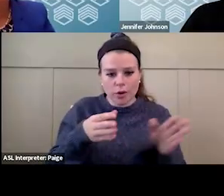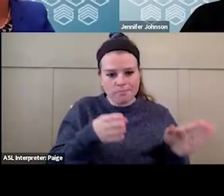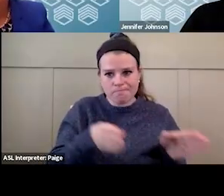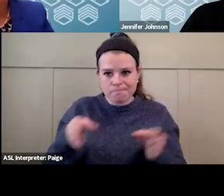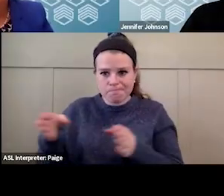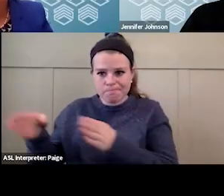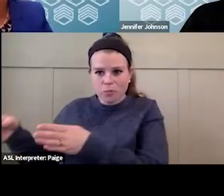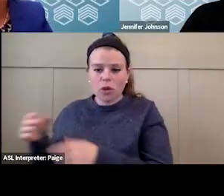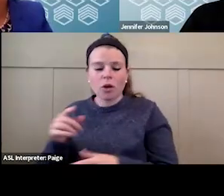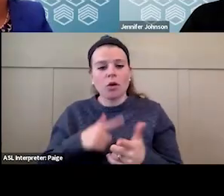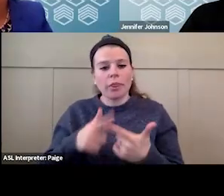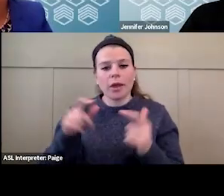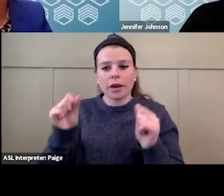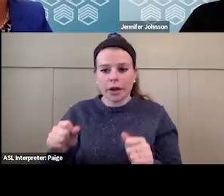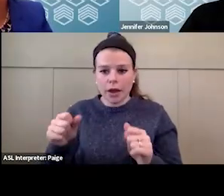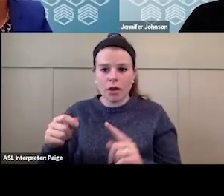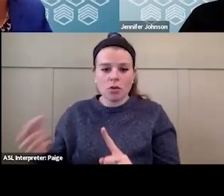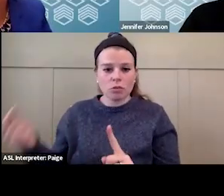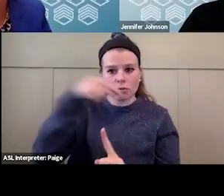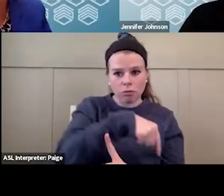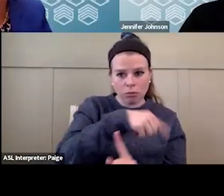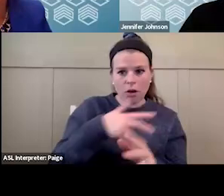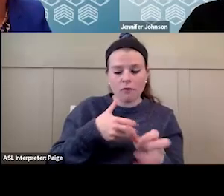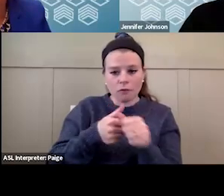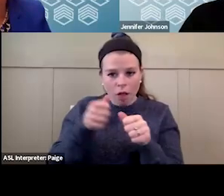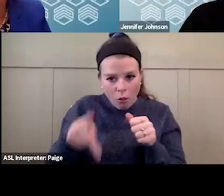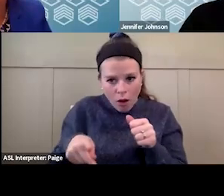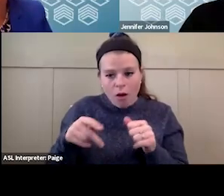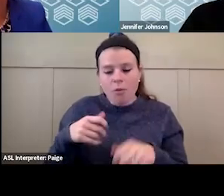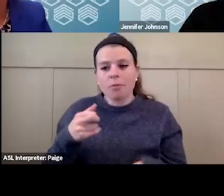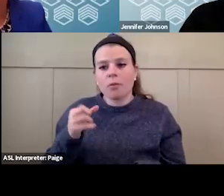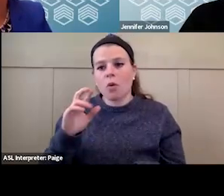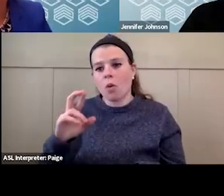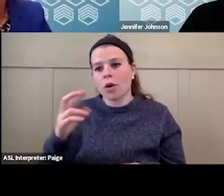up on one thing that, or another thing from a prior court appearance.